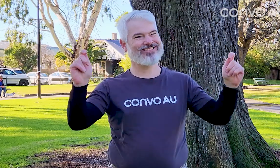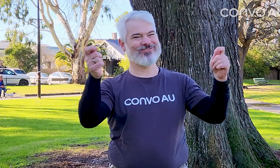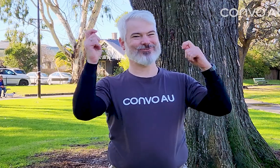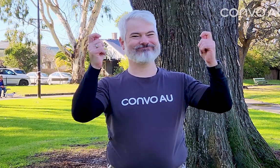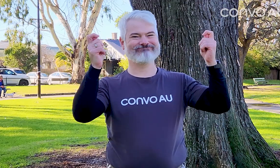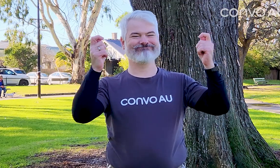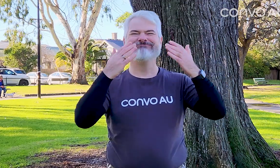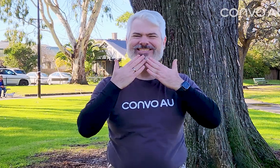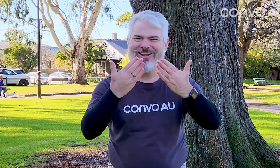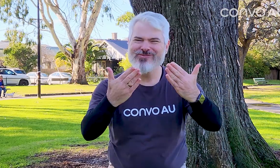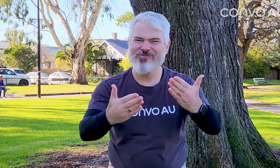Anniversary! Thank you!